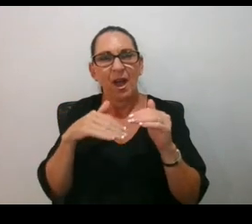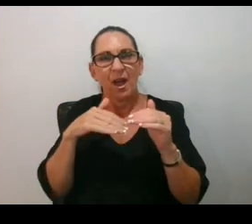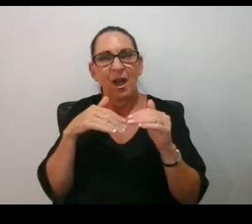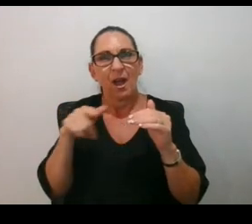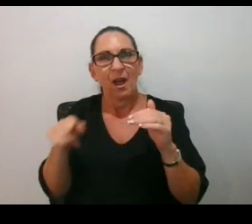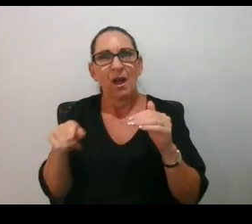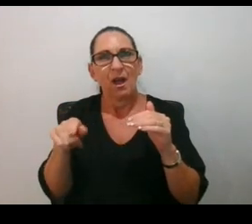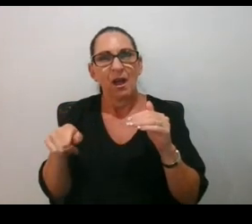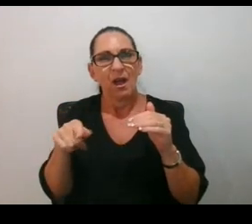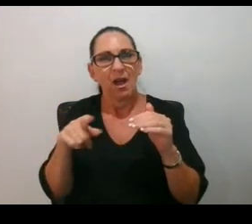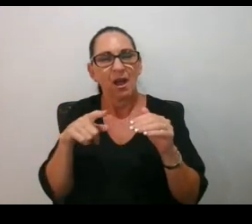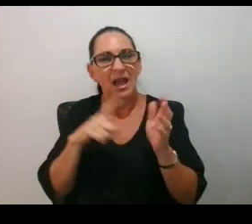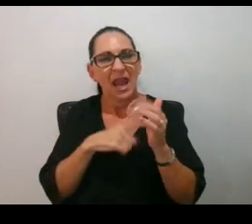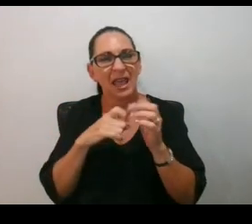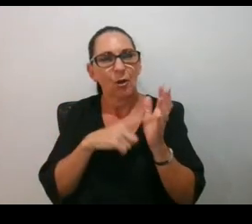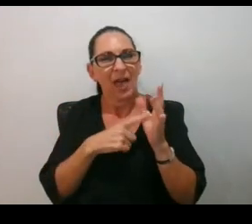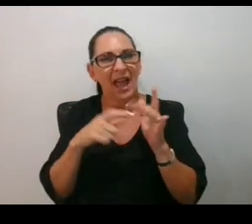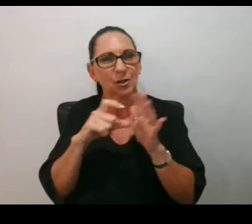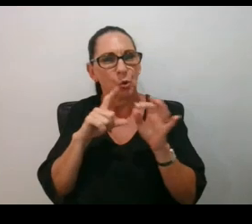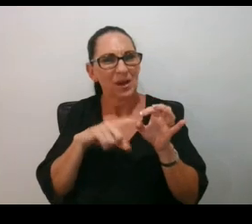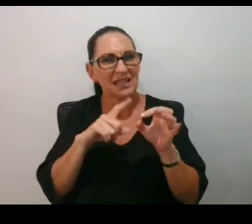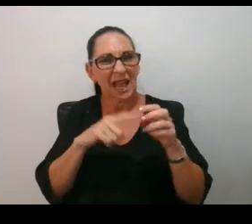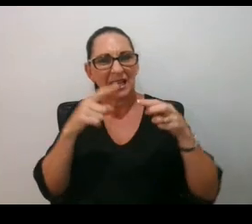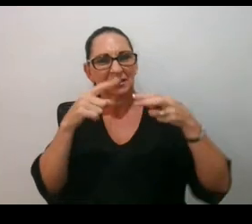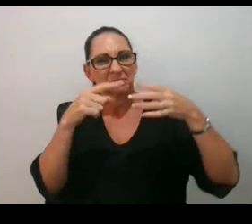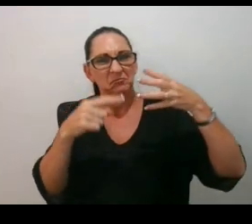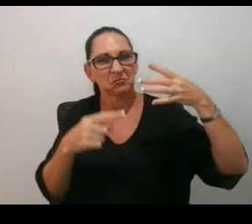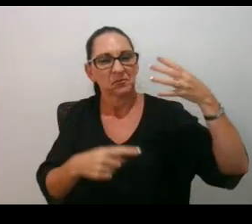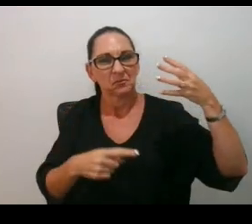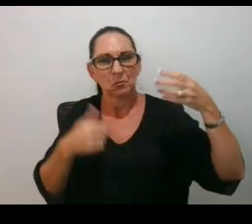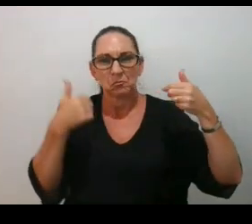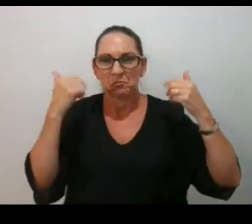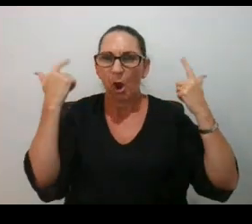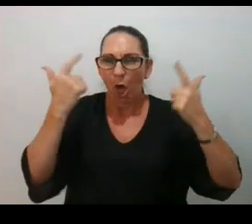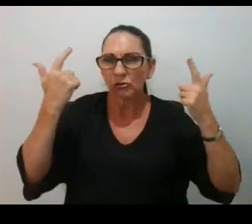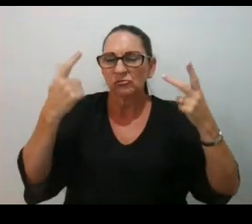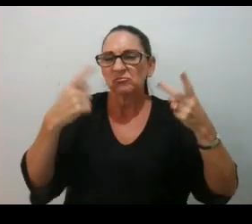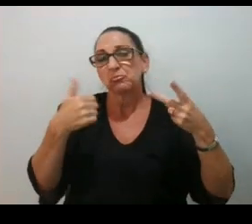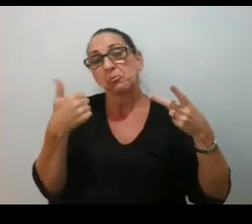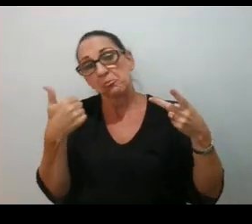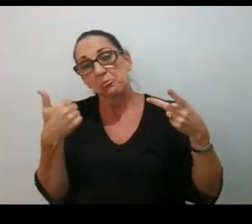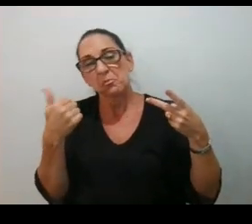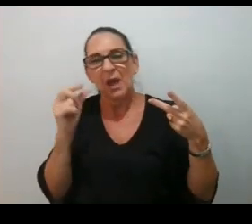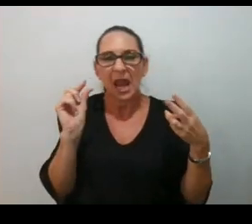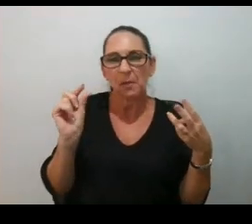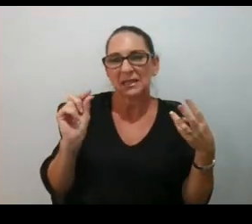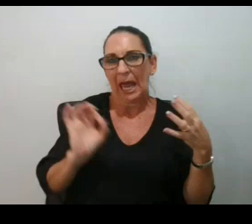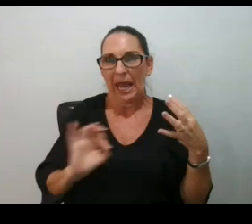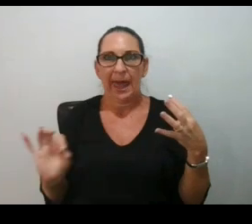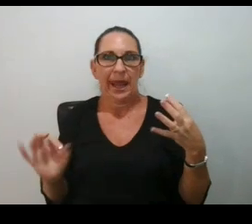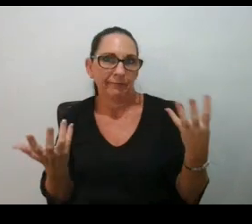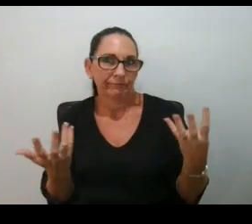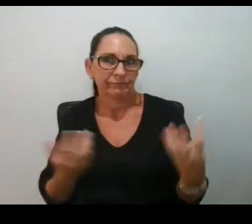limited or none just to give us an idea of yeah who's joining us today couple more seconds on that